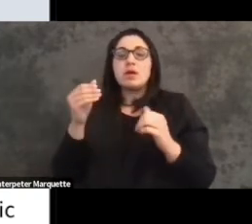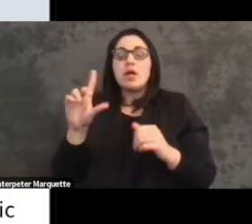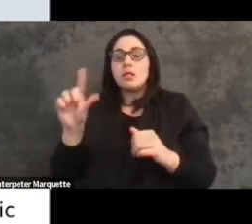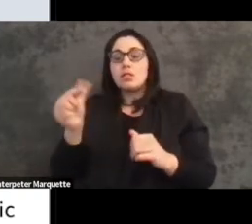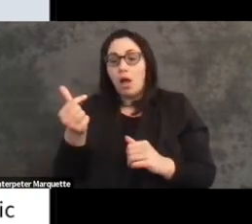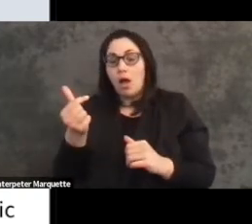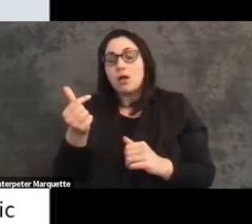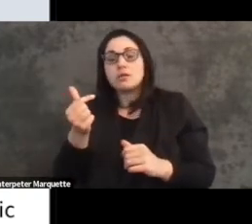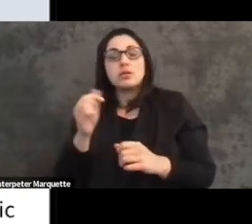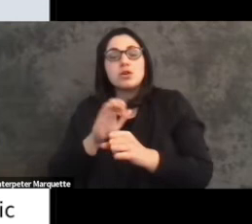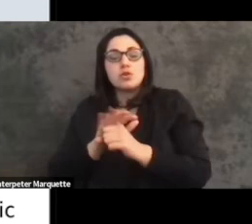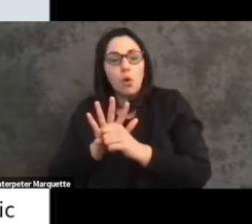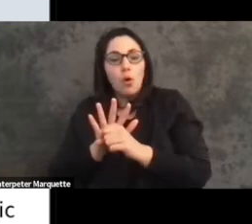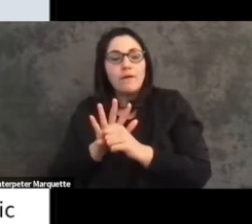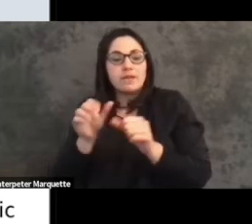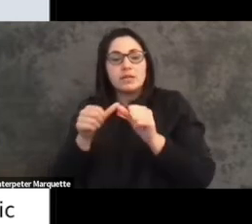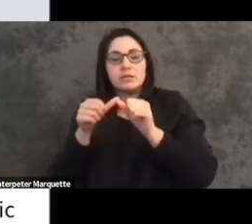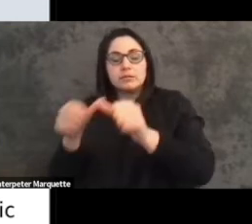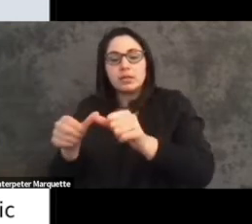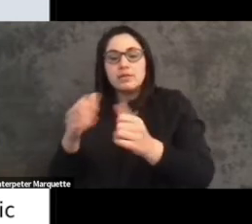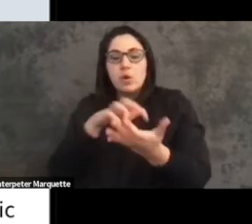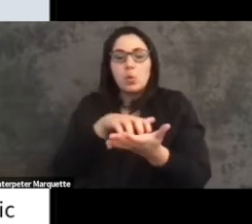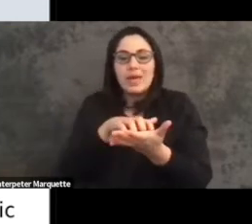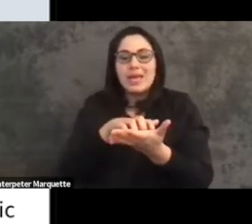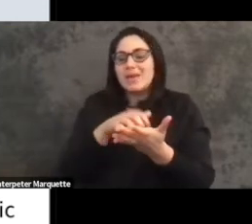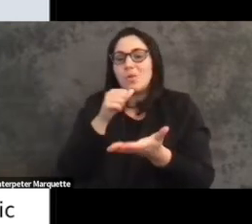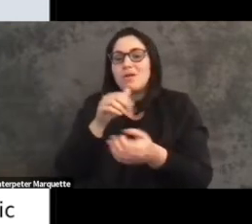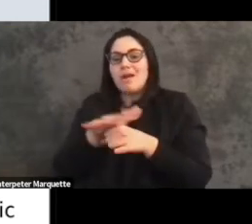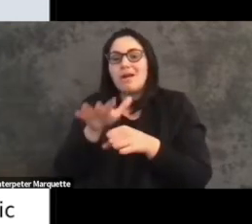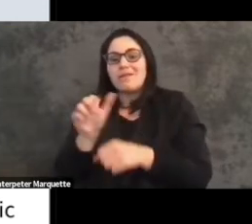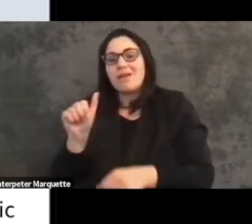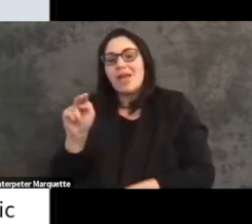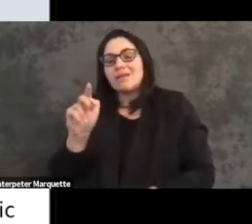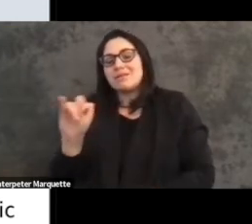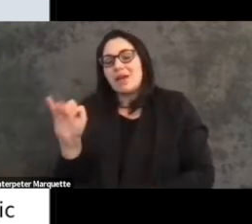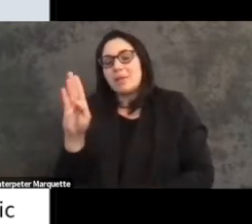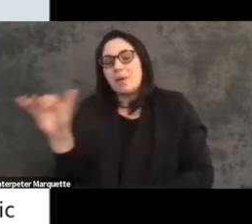we see that several studies show that Long COVID can be predicted by a weak or lacking